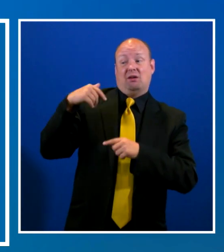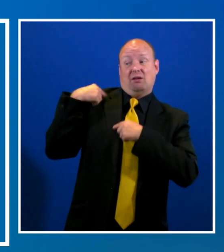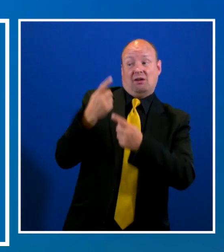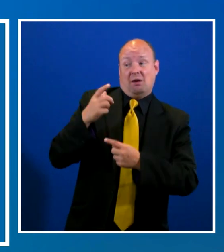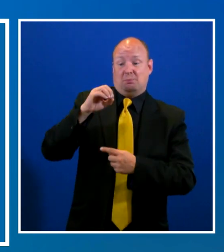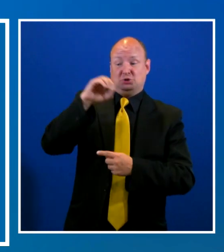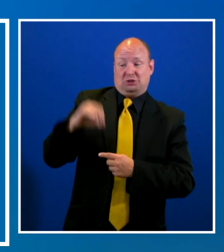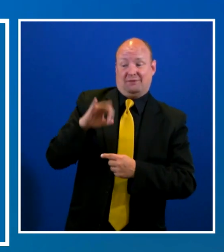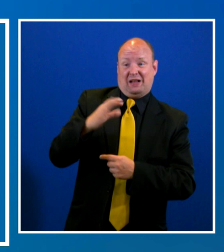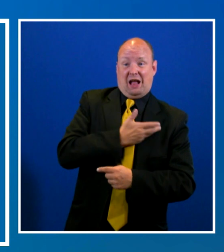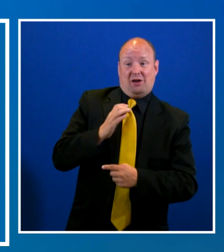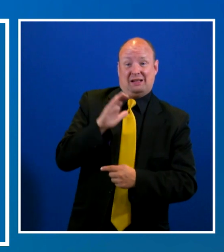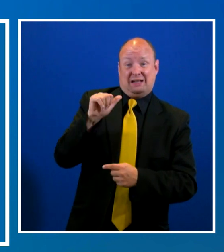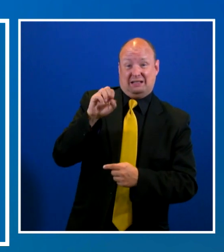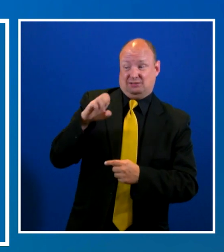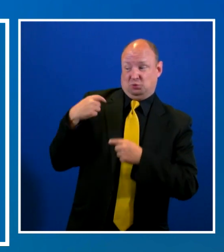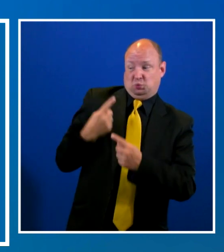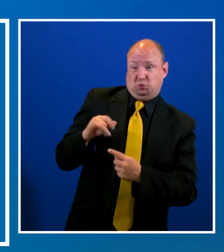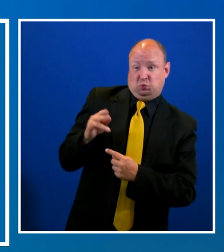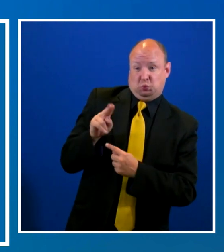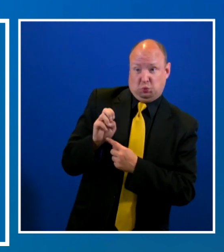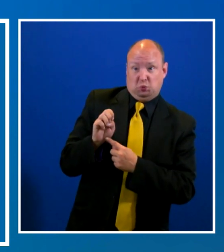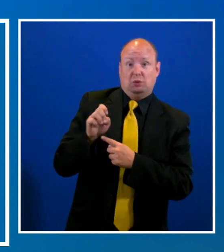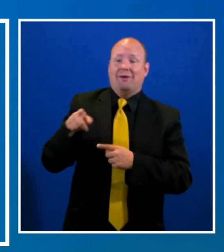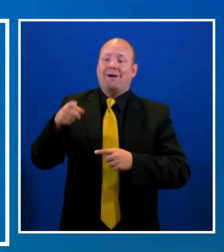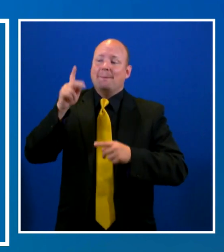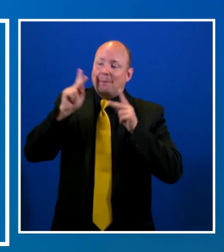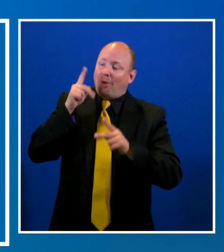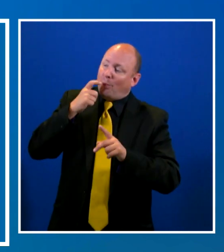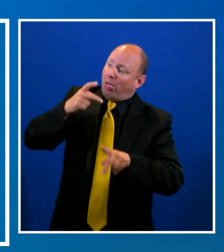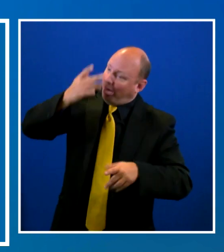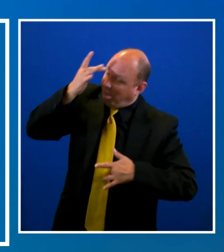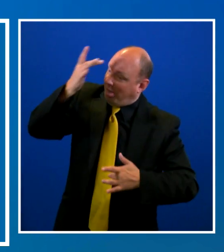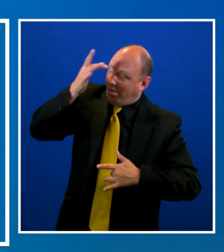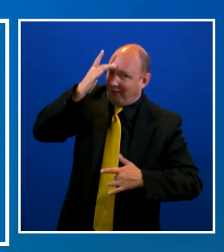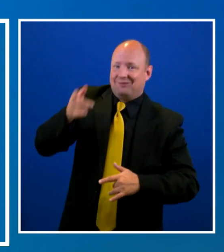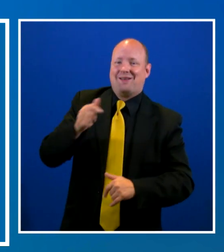Moreover, 95% of people hospitalized with COVID-19